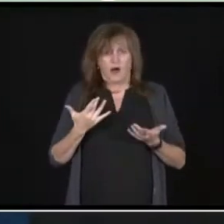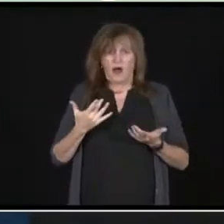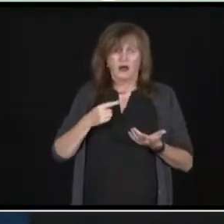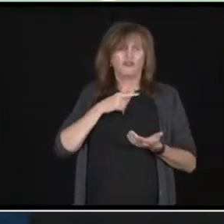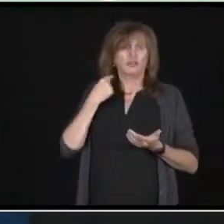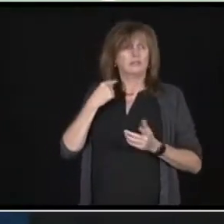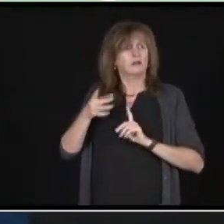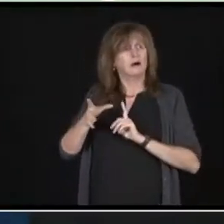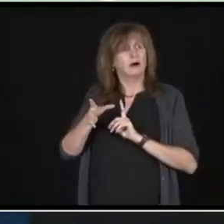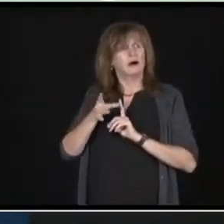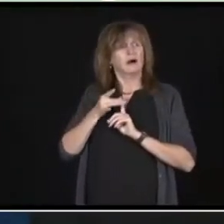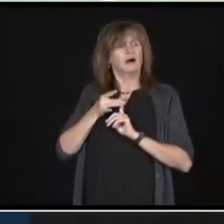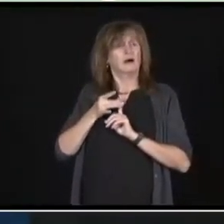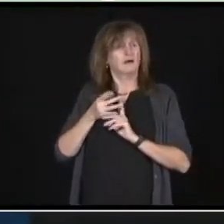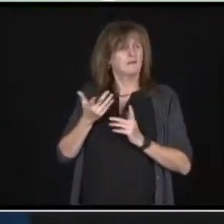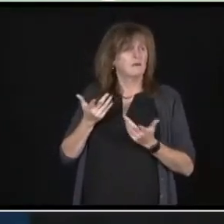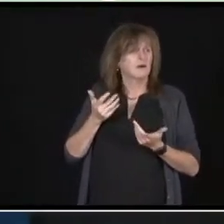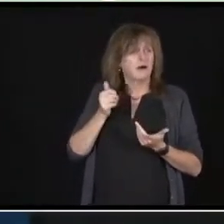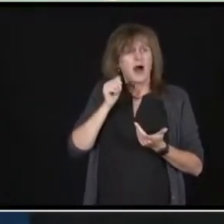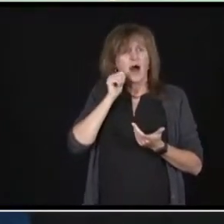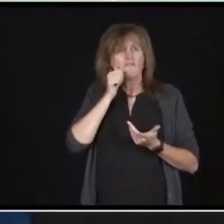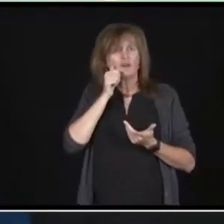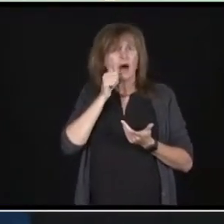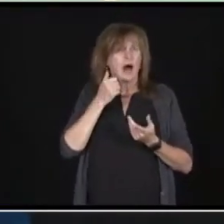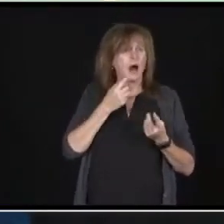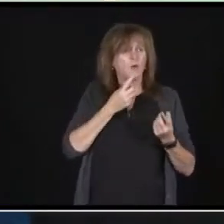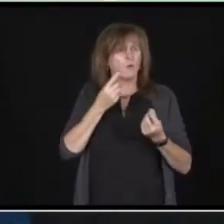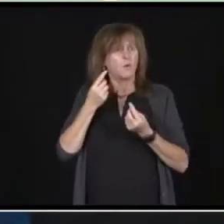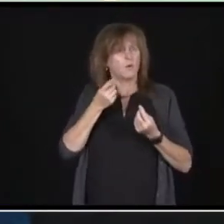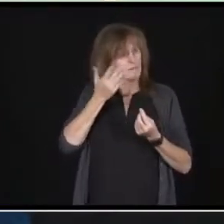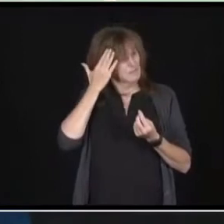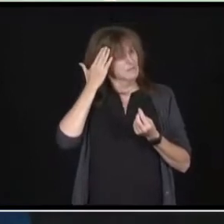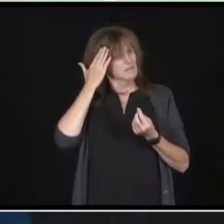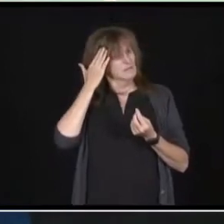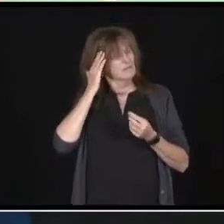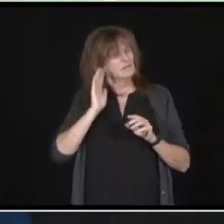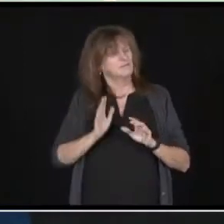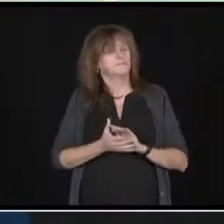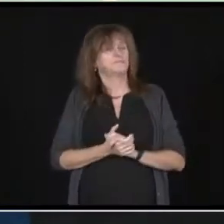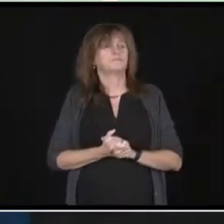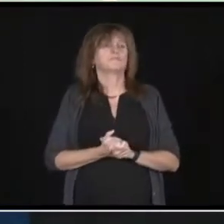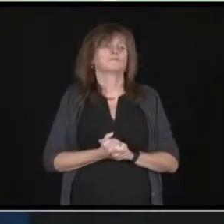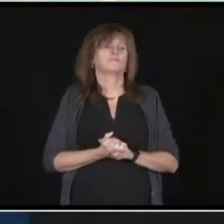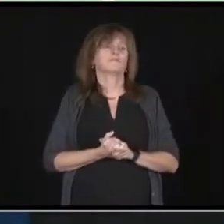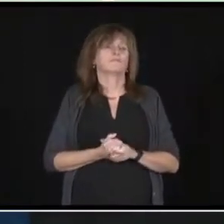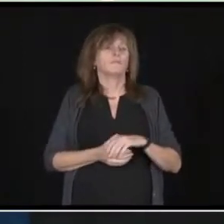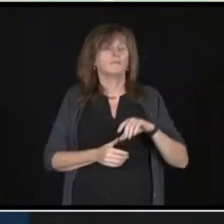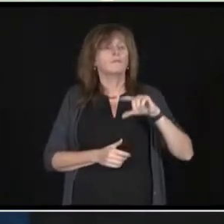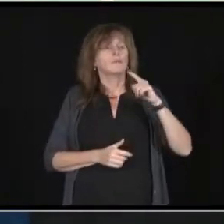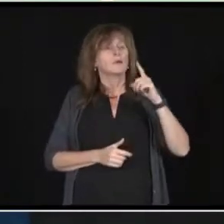Good hand hygiene, obviously do not go out if you are not feeling well. And keep in mind your own risk tolerance as